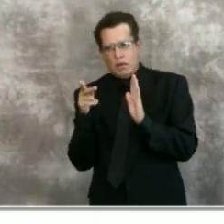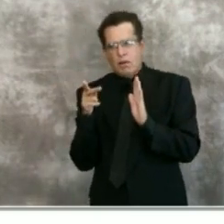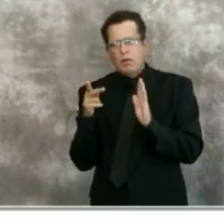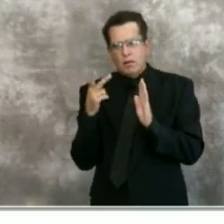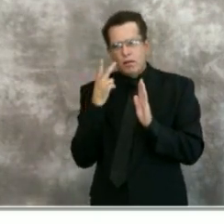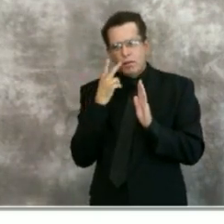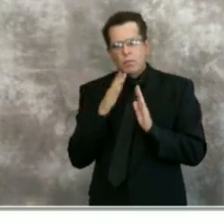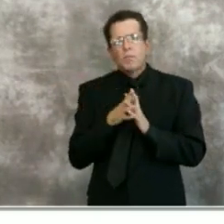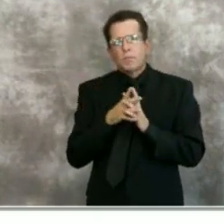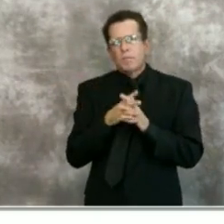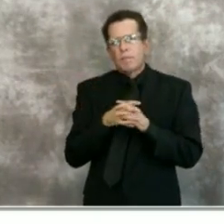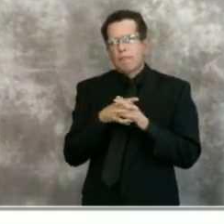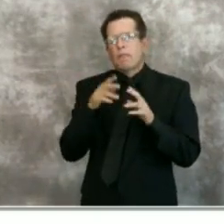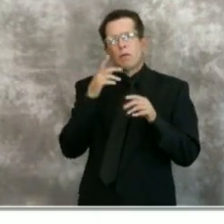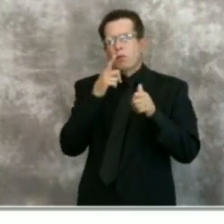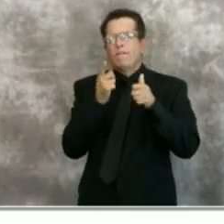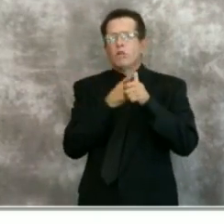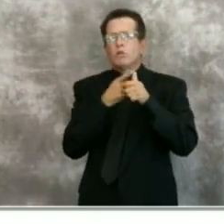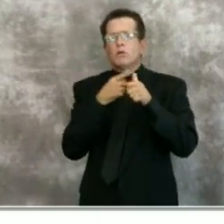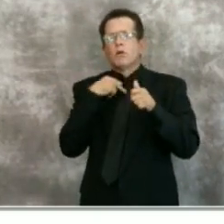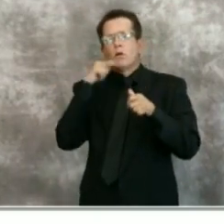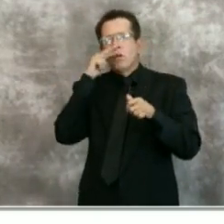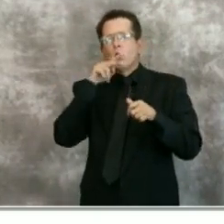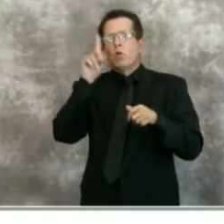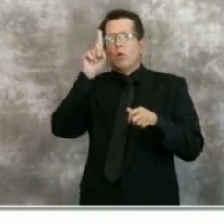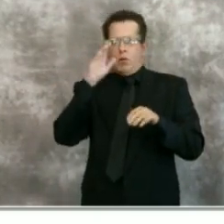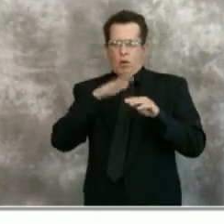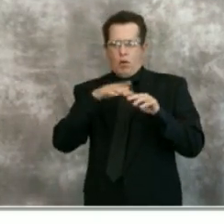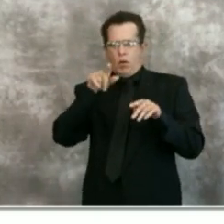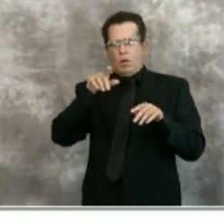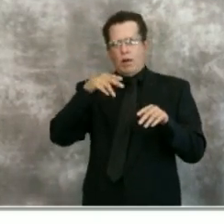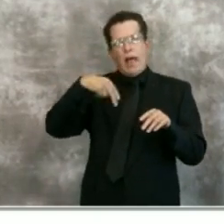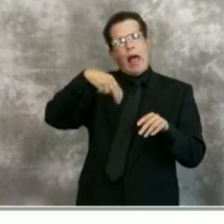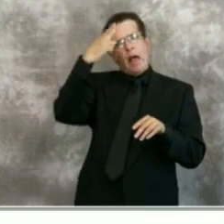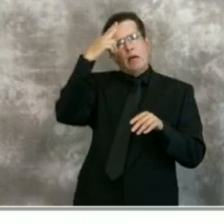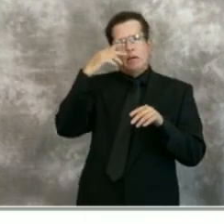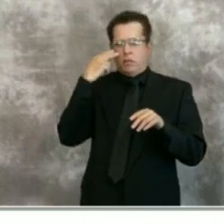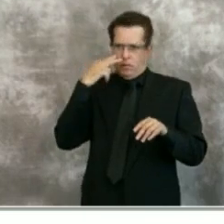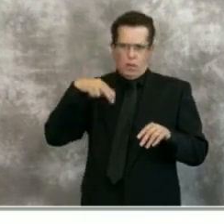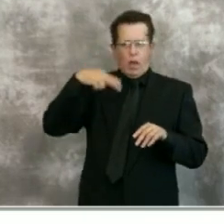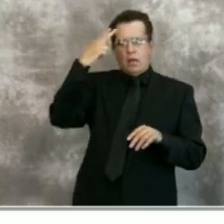DAYS. IF YOU LOOK AT THE RIGHT SIDE. IT DOES THOUGH. ACTUALLY